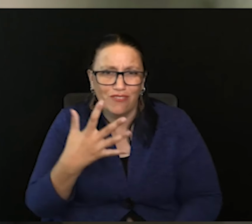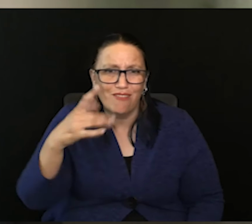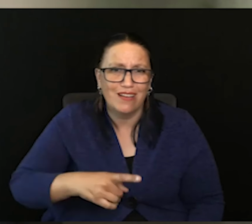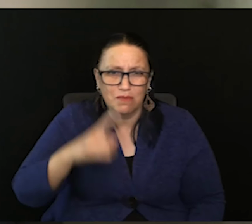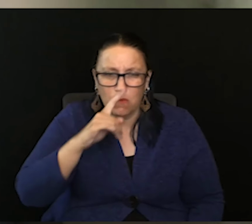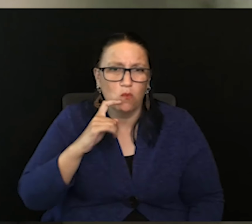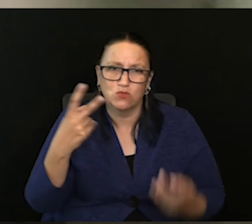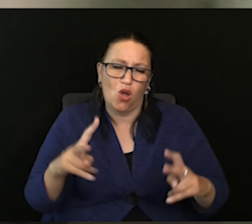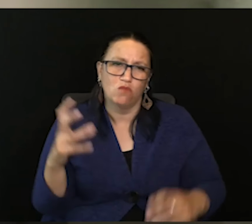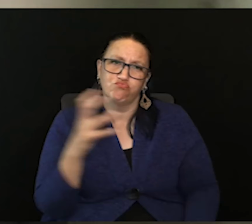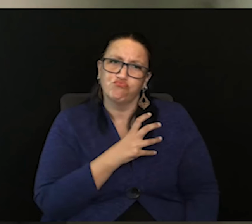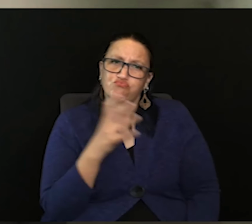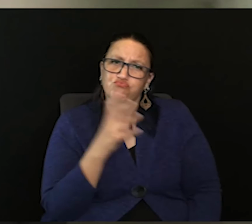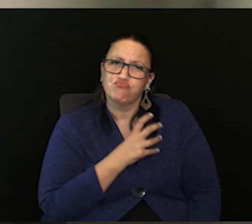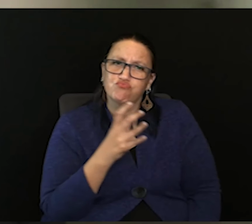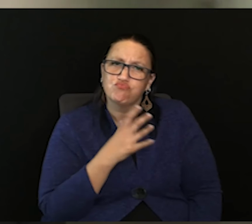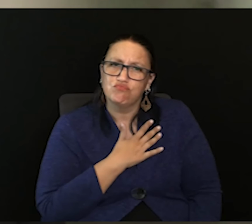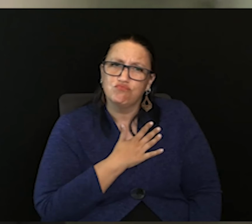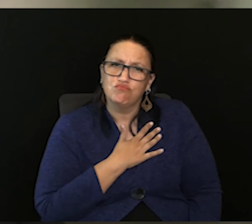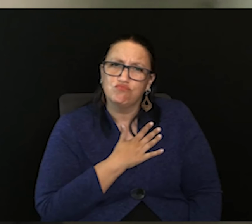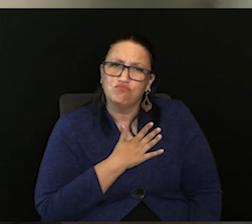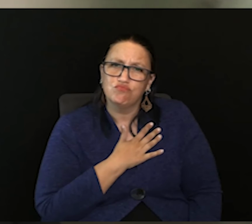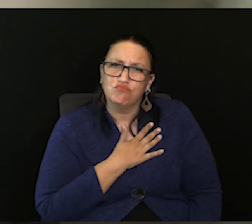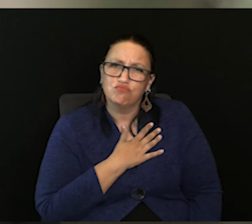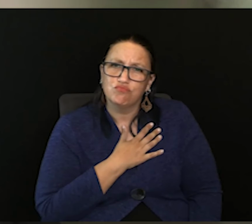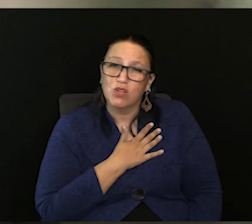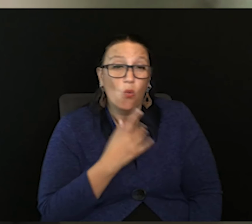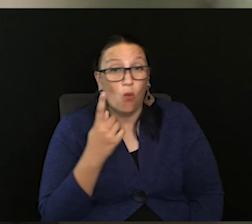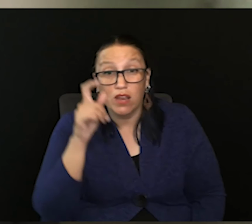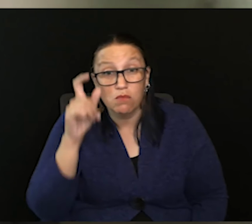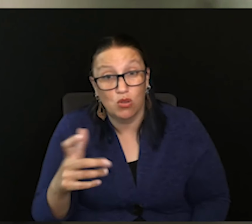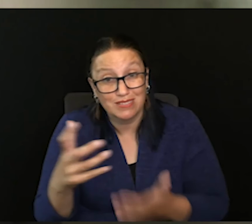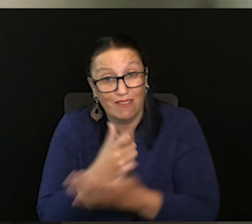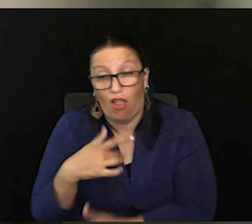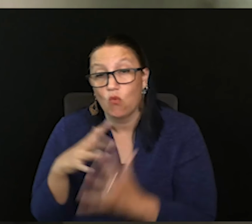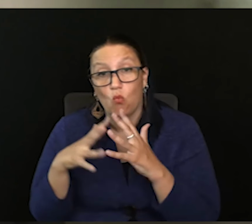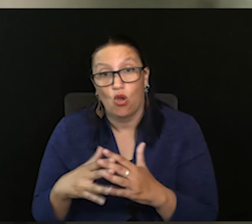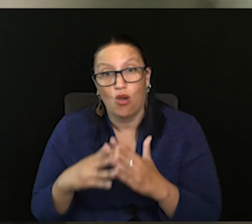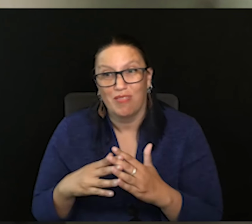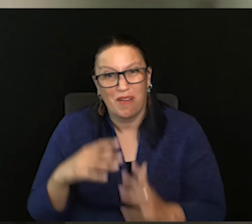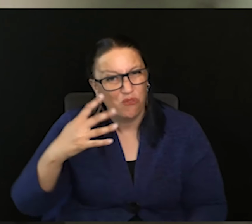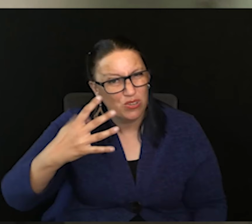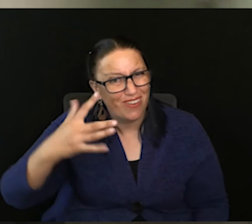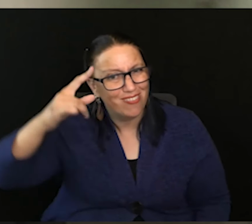by comparison with the OECD is about literally saving families,